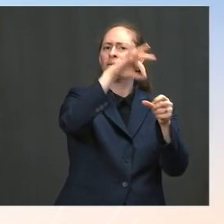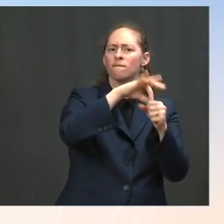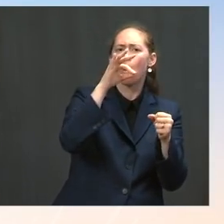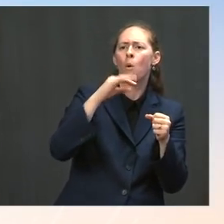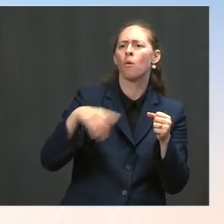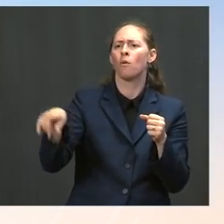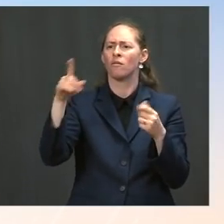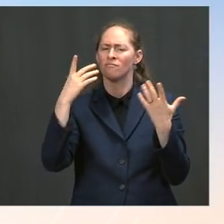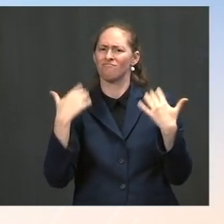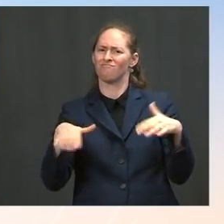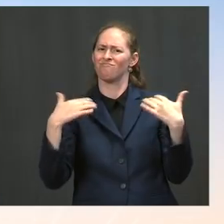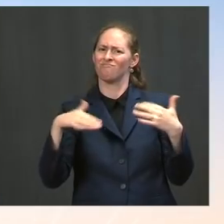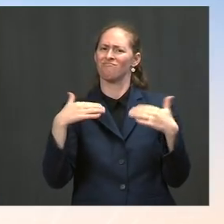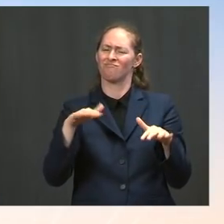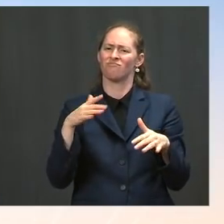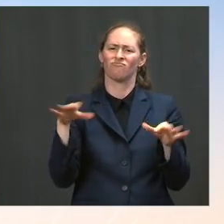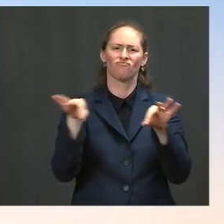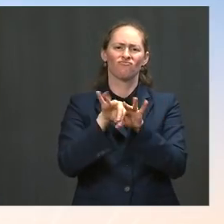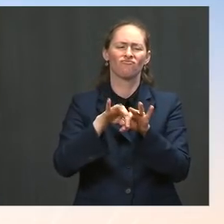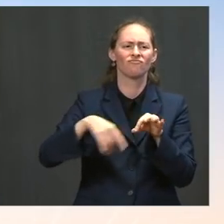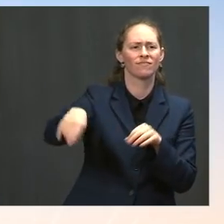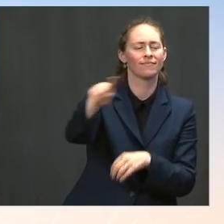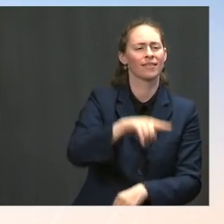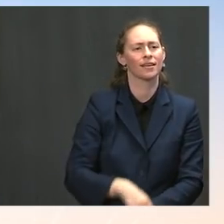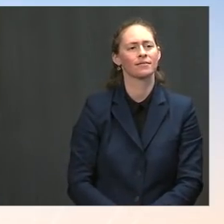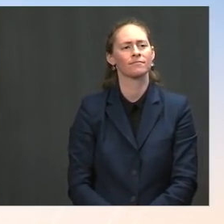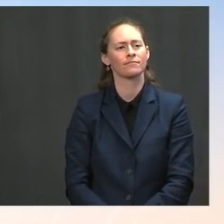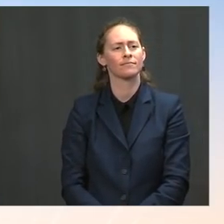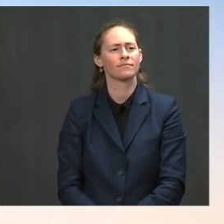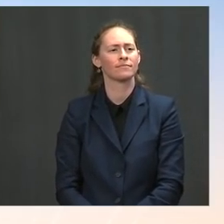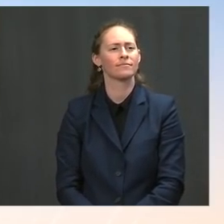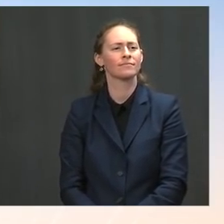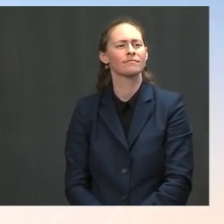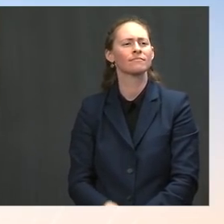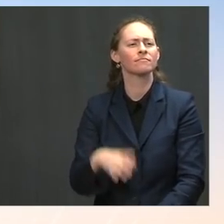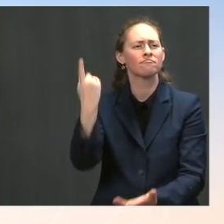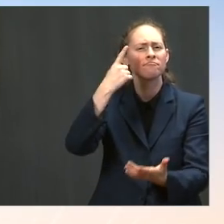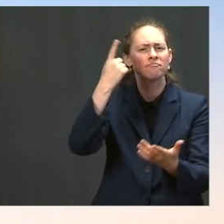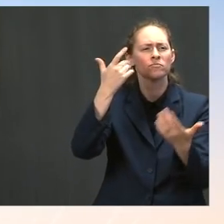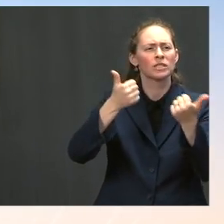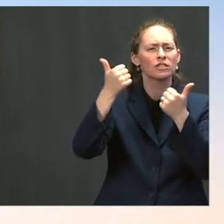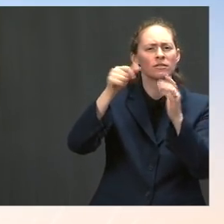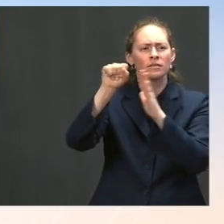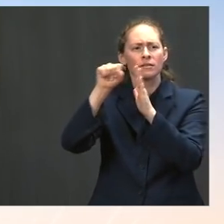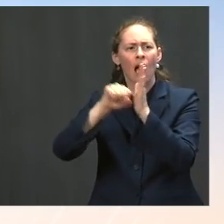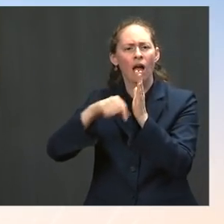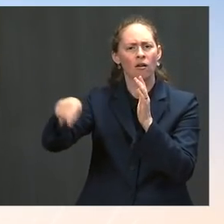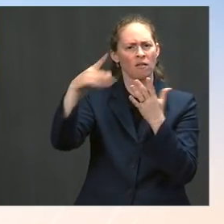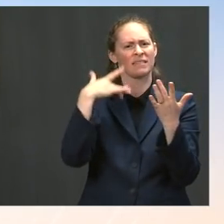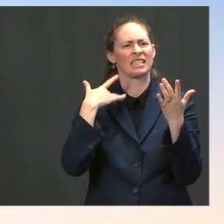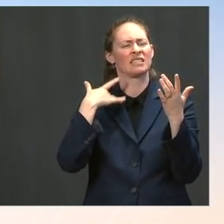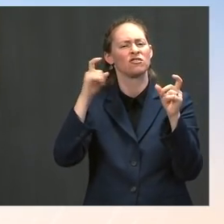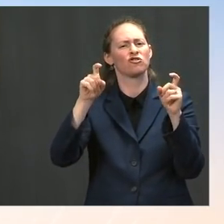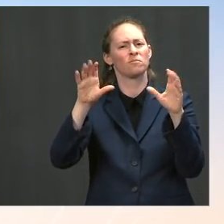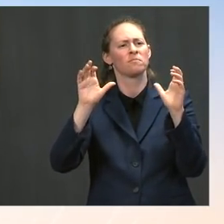The Press: And certain places are bringing mask mandates back now, including for vaccinated people. What does President Biden think about that?